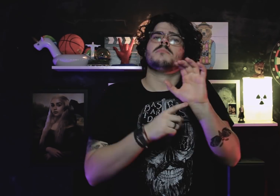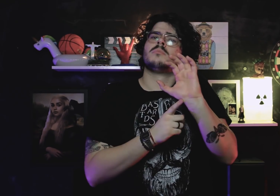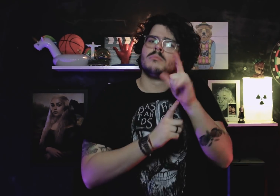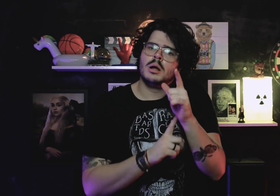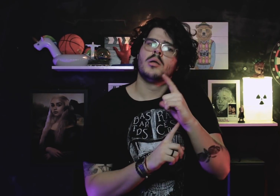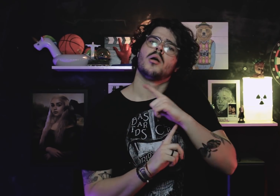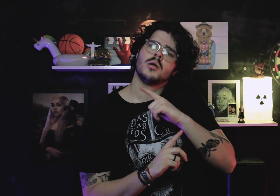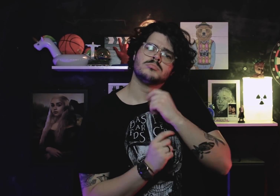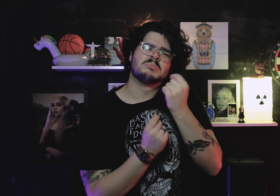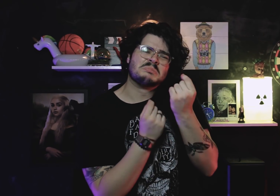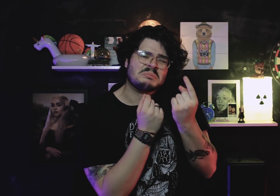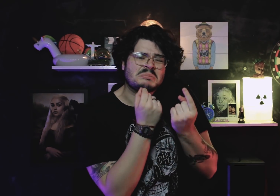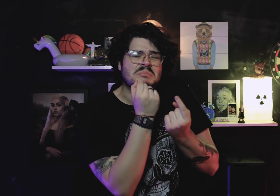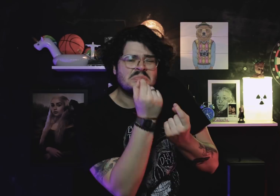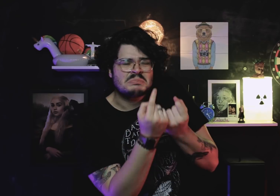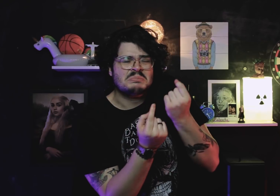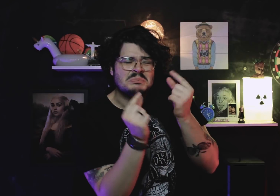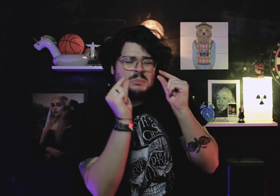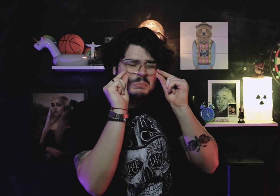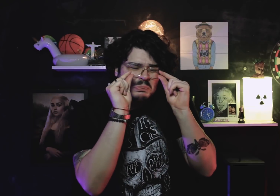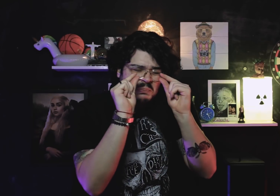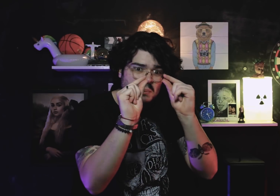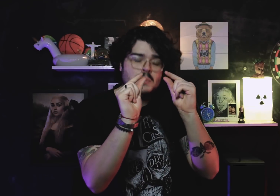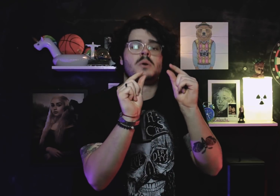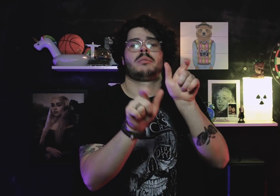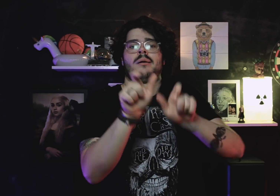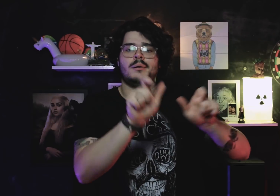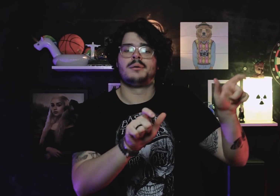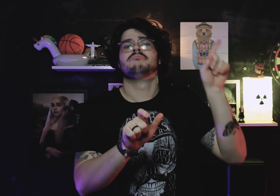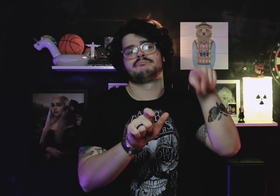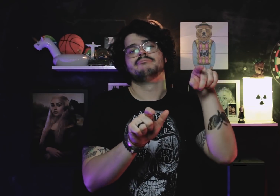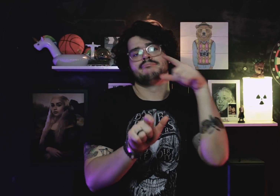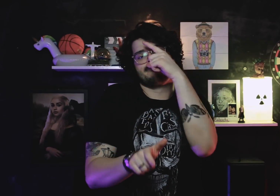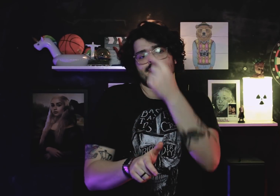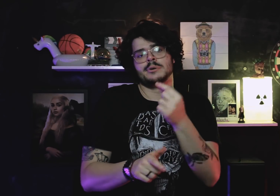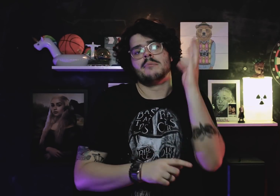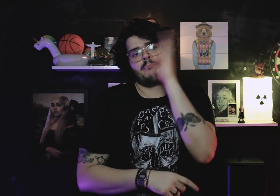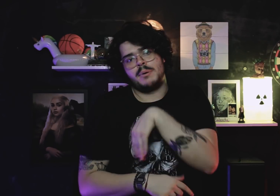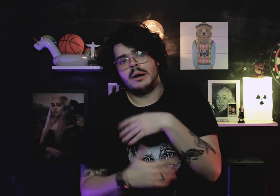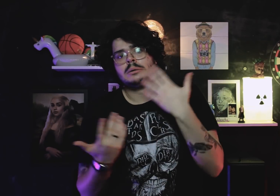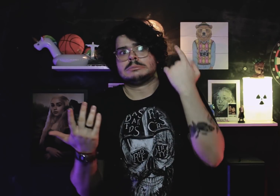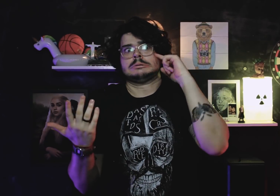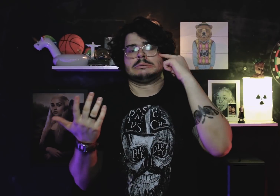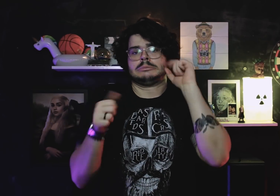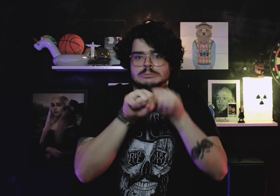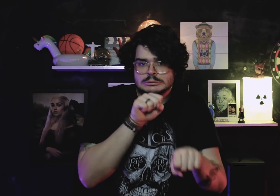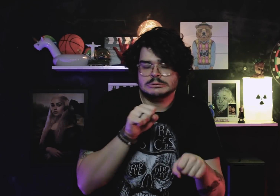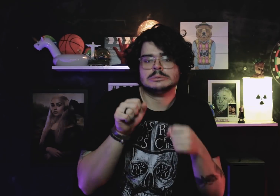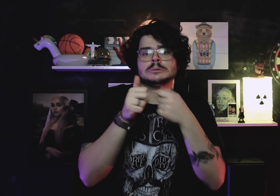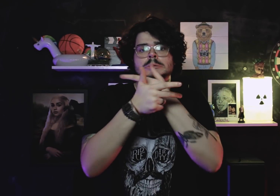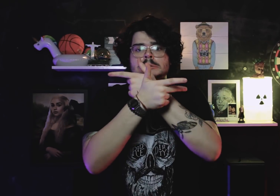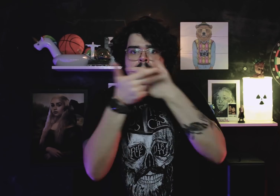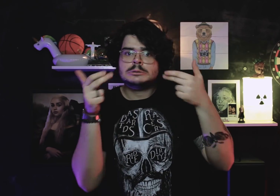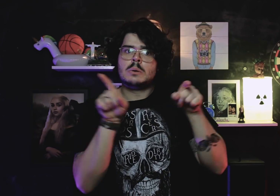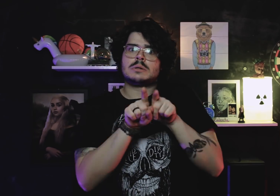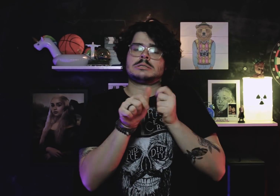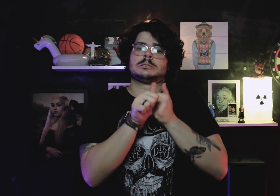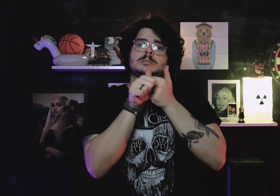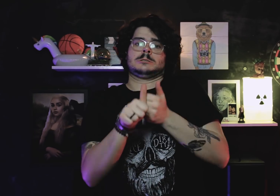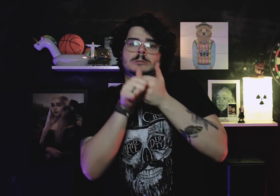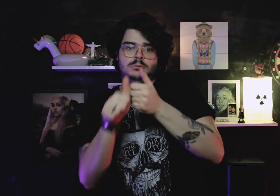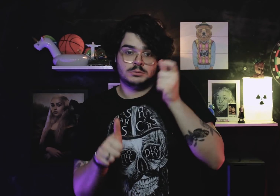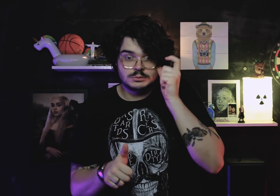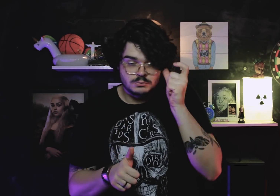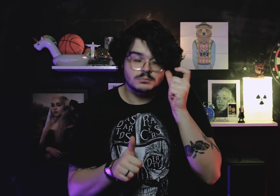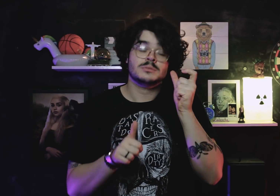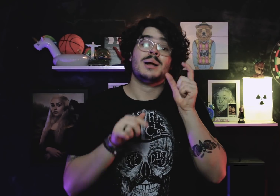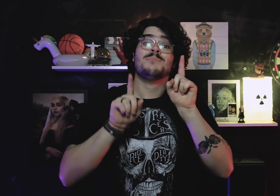Of course, there were some evil witches and psychopaths who considered themselves Satanists,